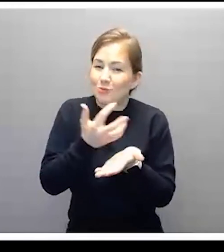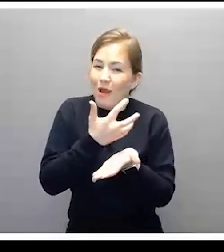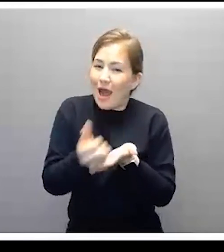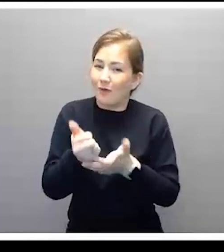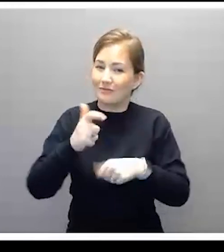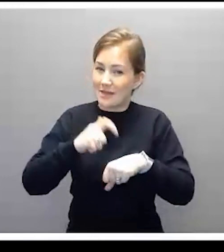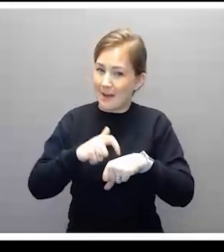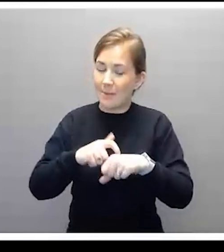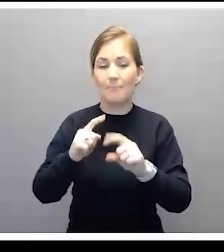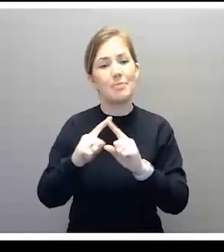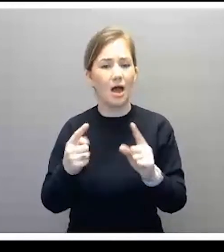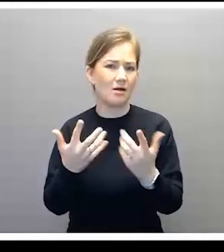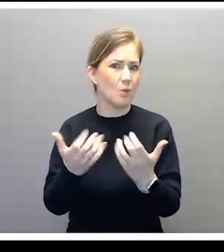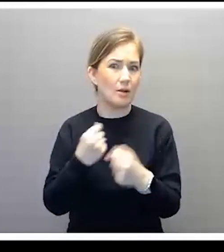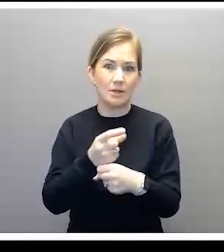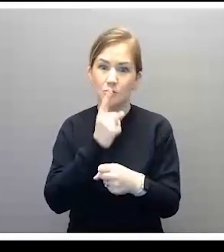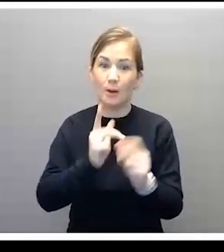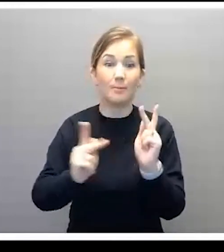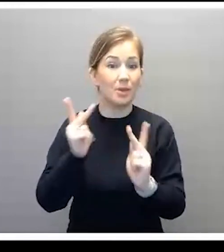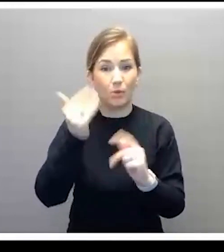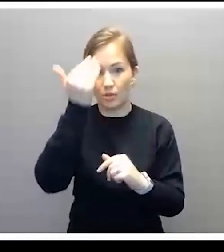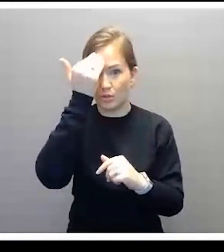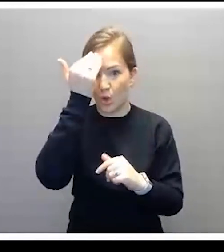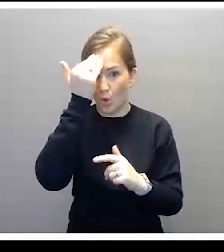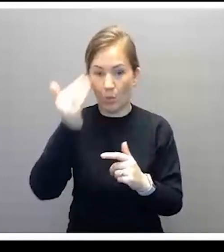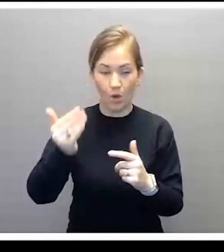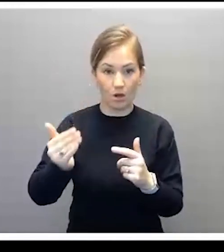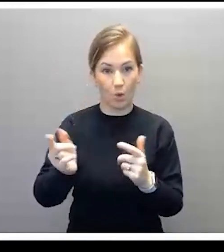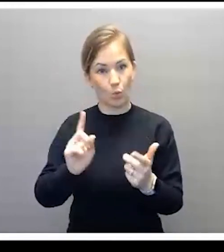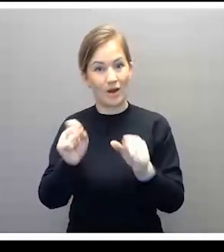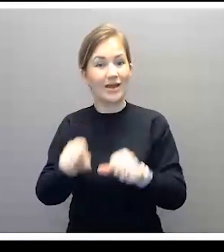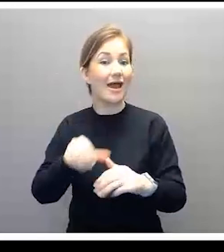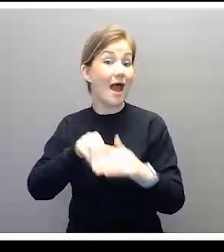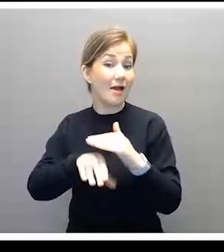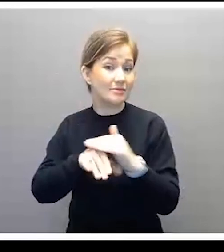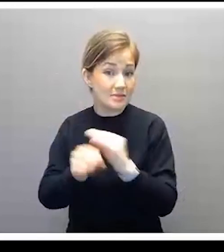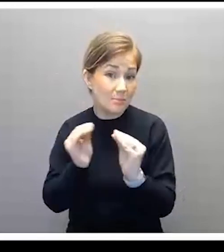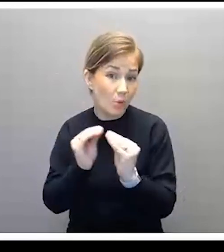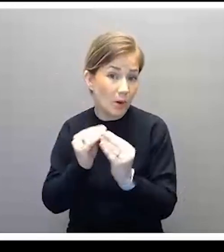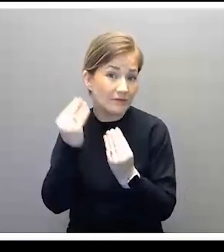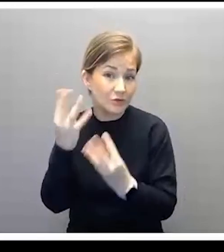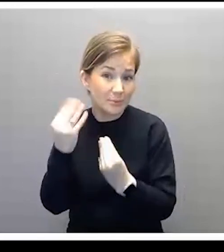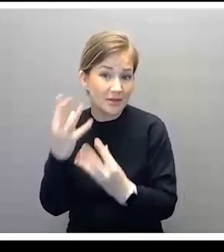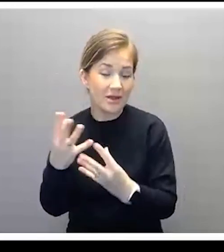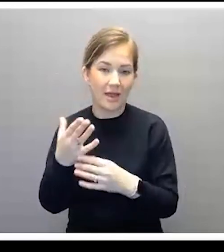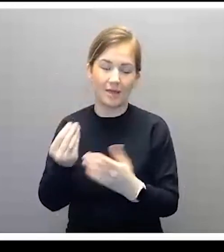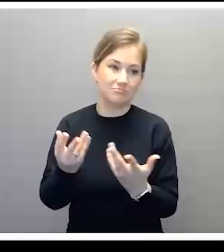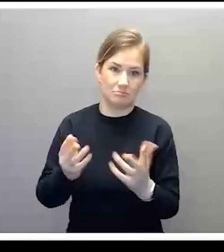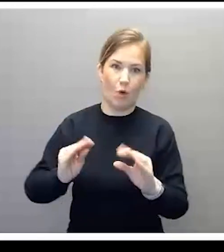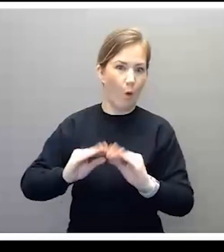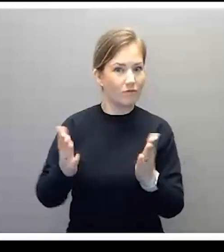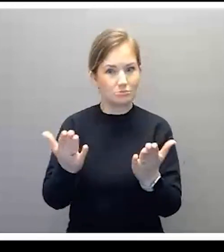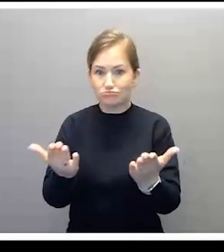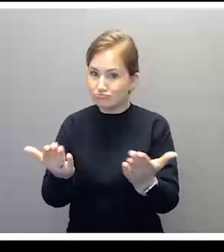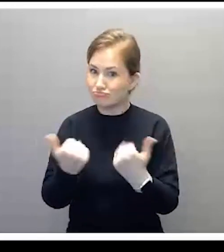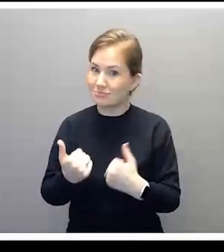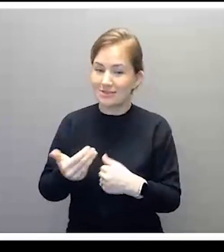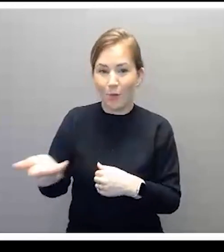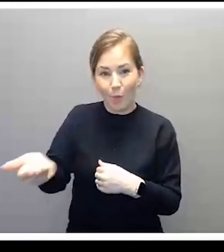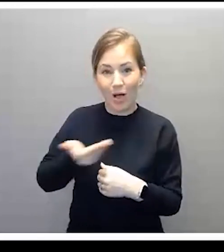But I really wanted to make sure that people knew where they can get more information while this becomes available. And obviously you're always welcome